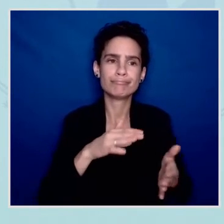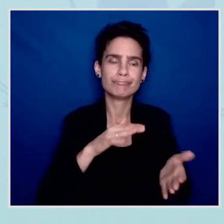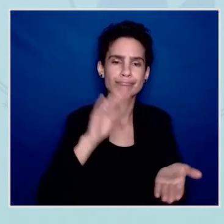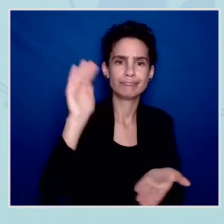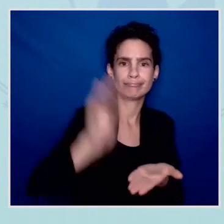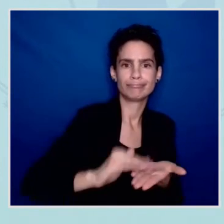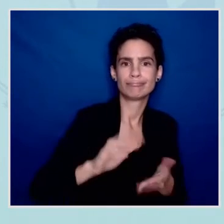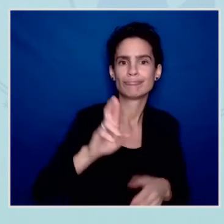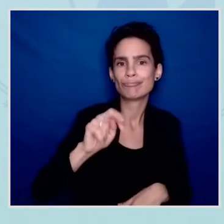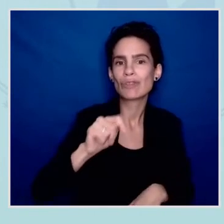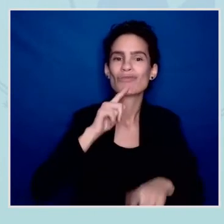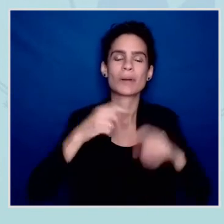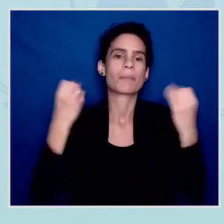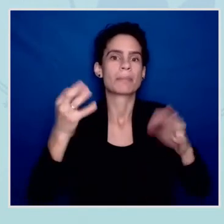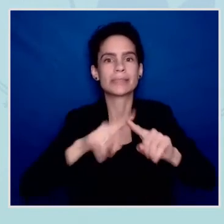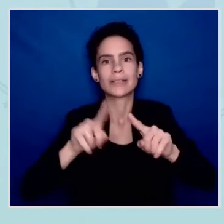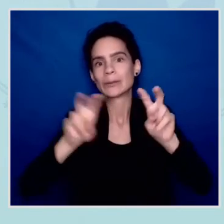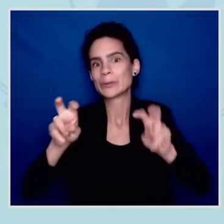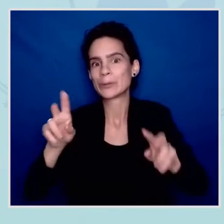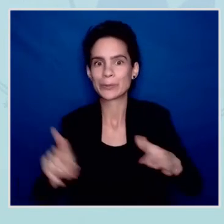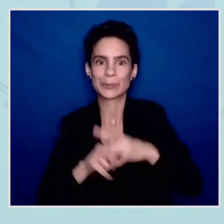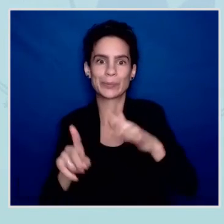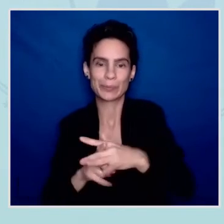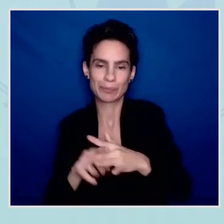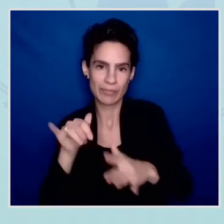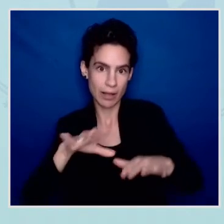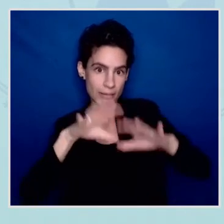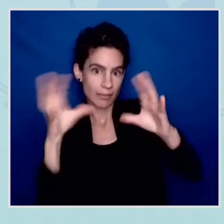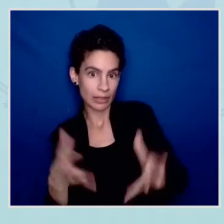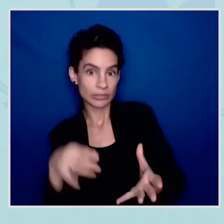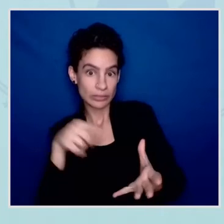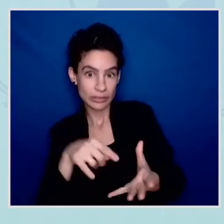UNEMPLOYMENT INSURANCE, BEING